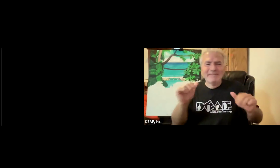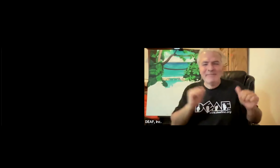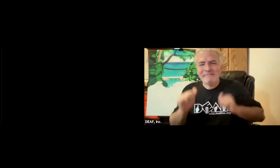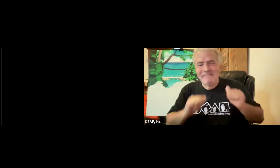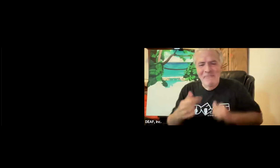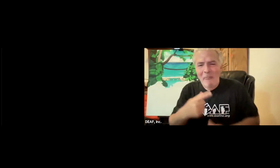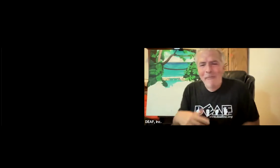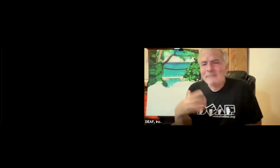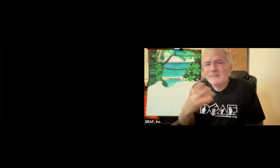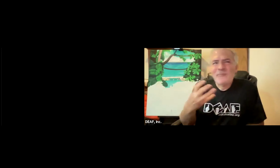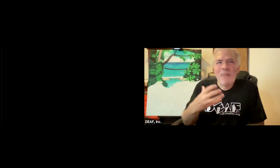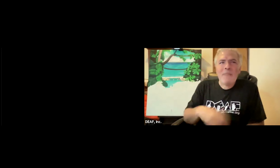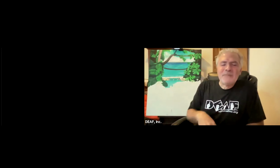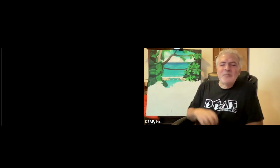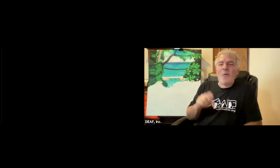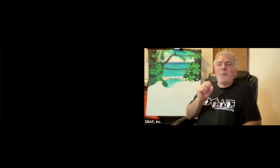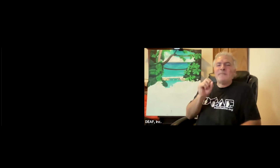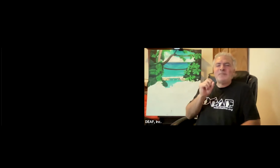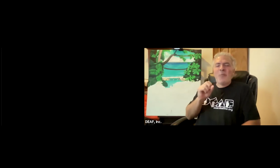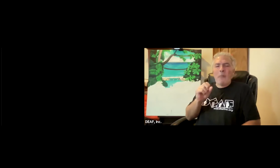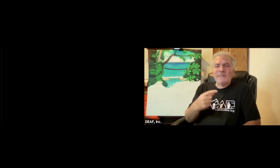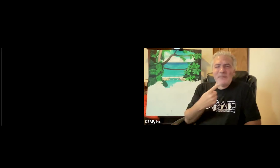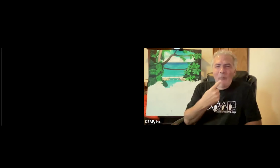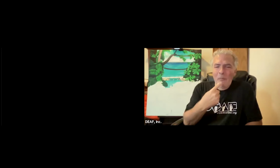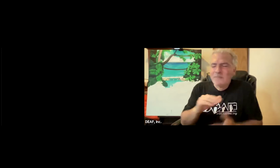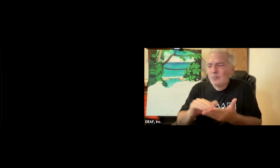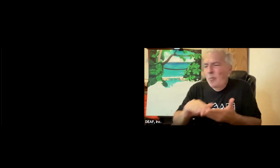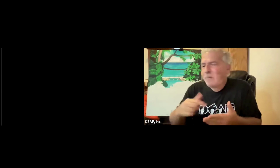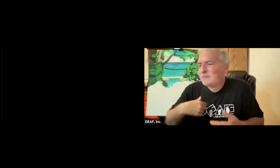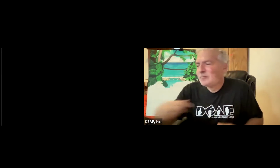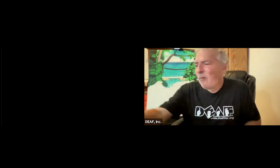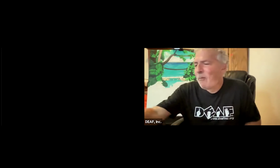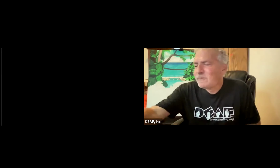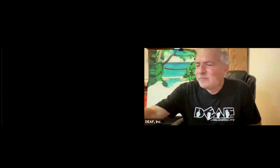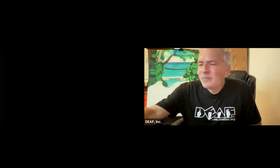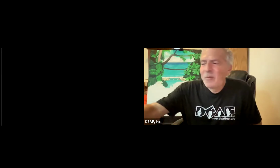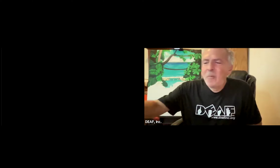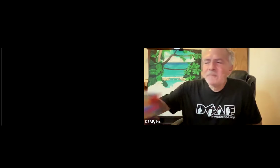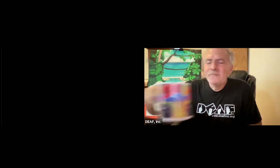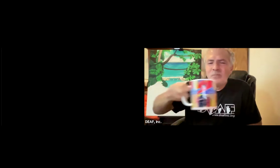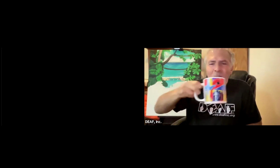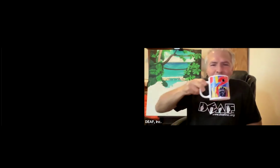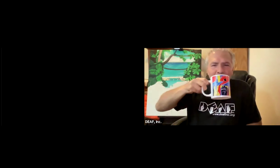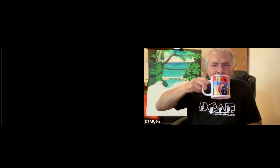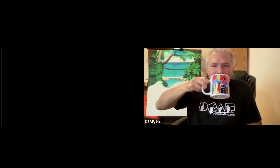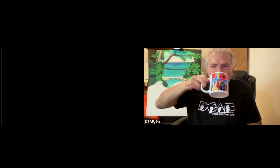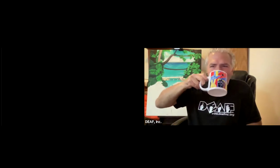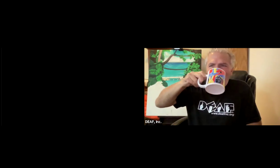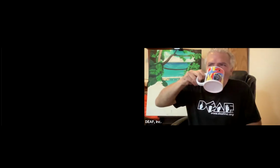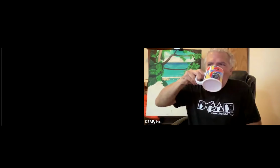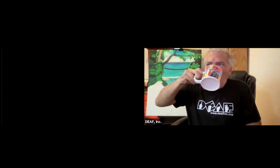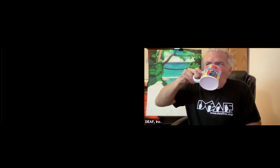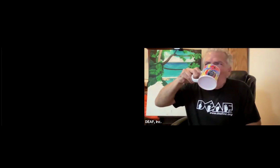Wow. That was a wonderful performance. Excuse me [chuckling] just grabbed a bite.